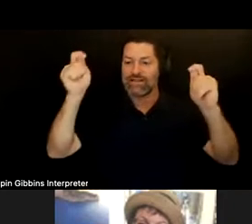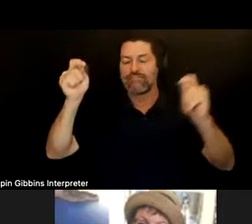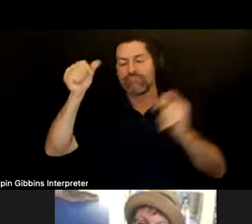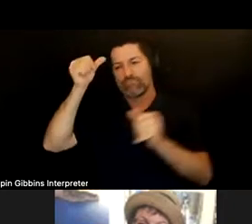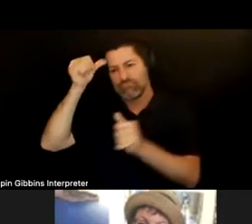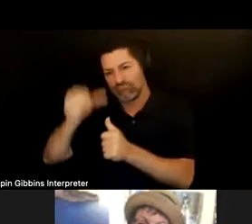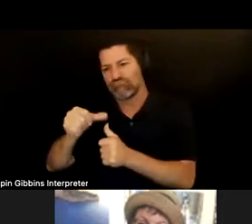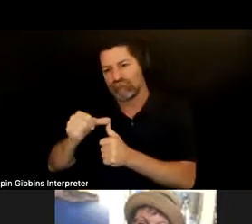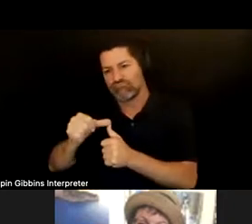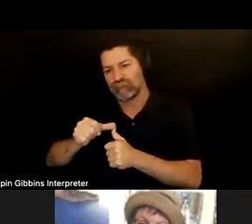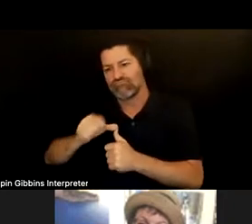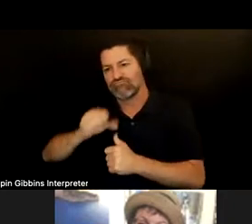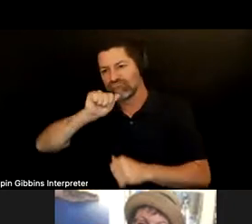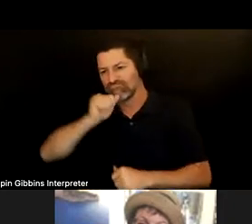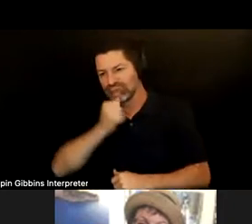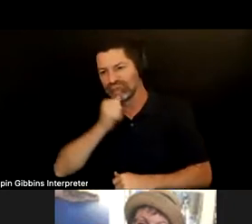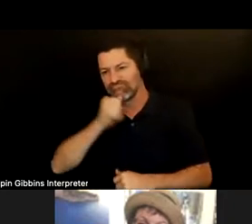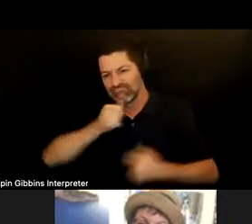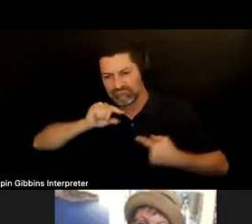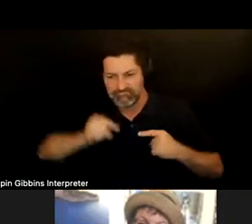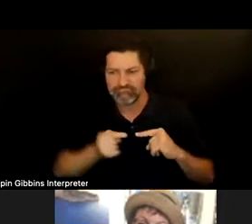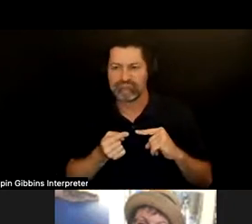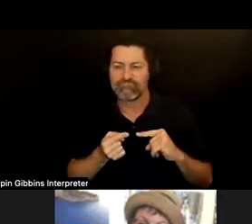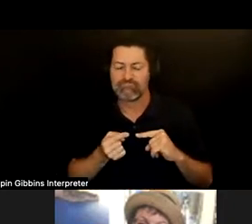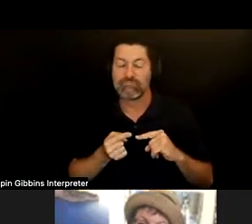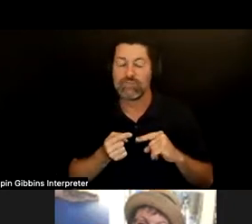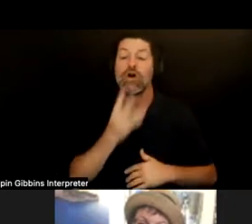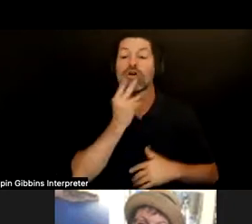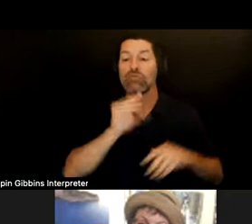the pain right even at a Jewish wedding. 19:26:04 You might have seen this at a jewish